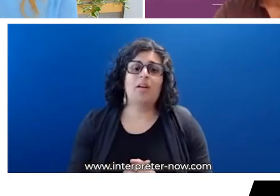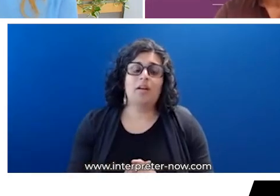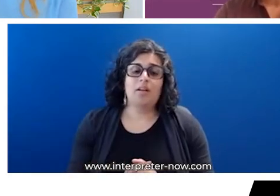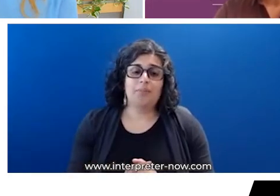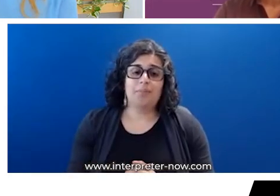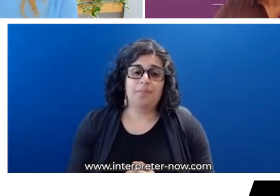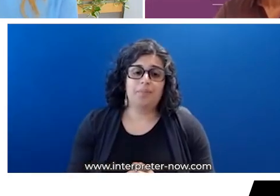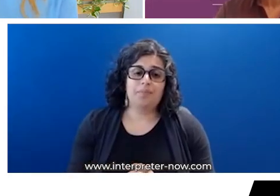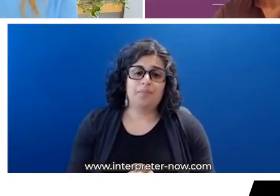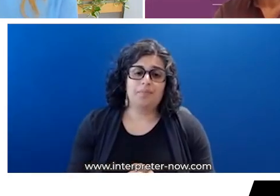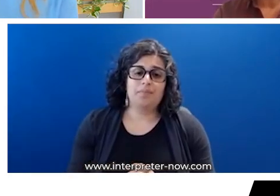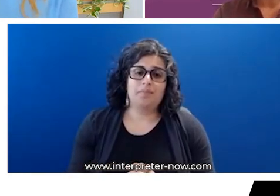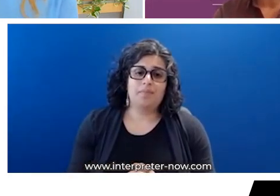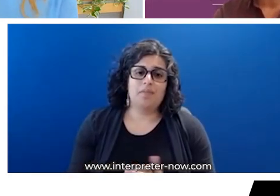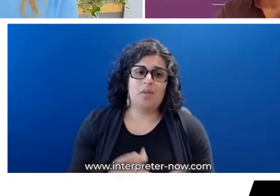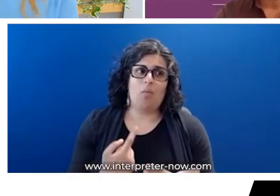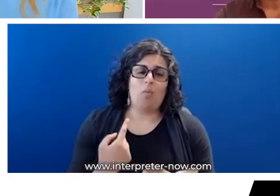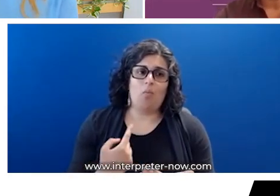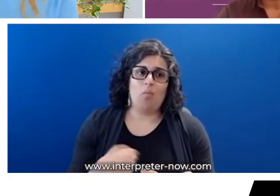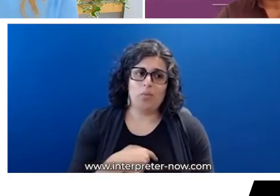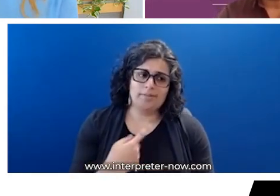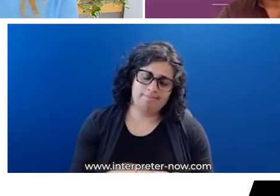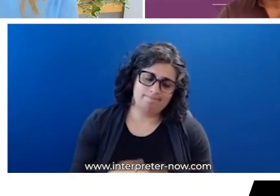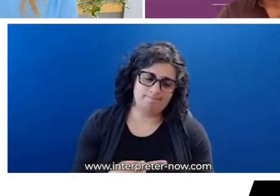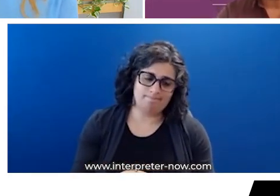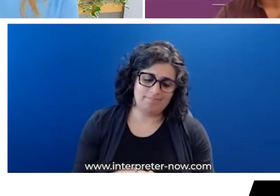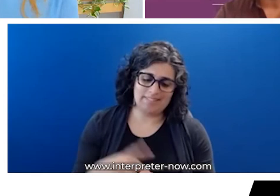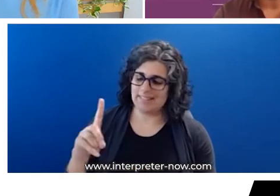We spent a lot of time really addressing this distributed workforce.